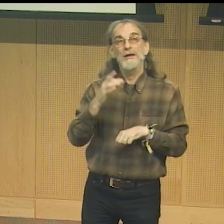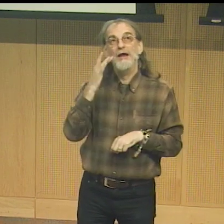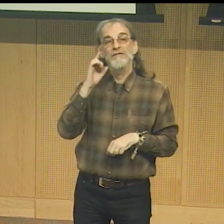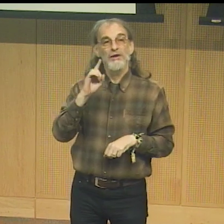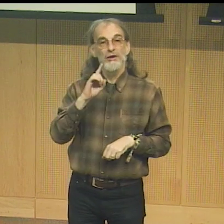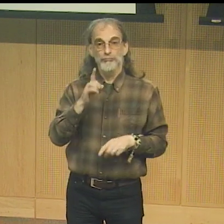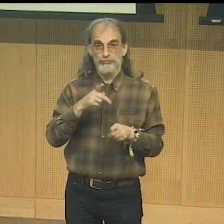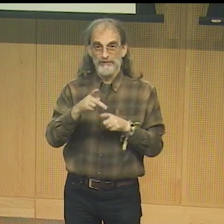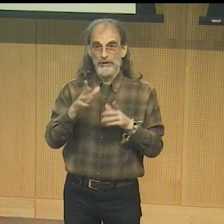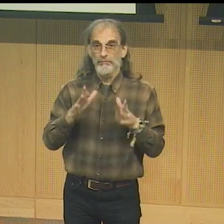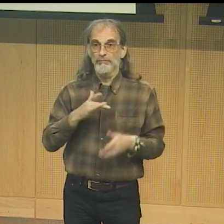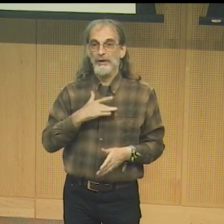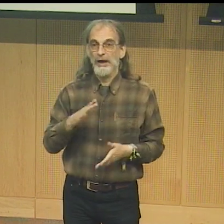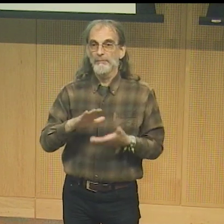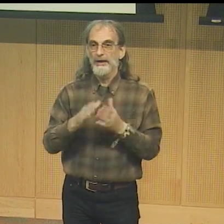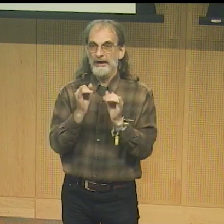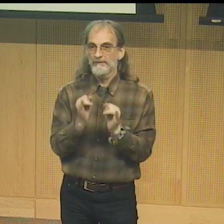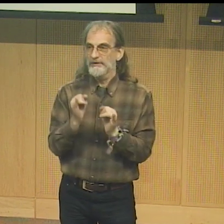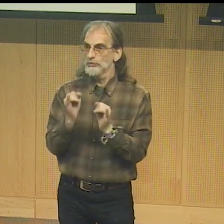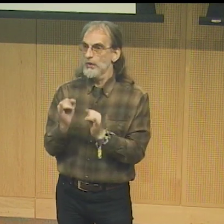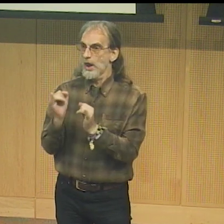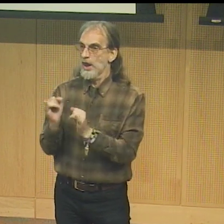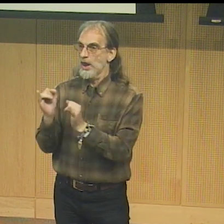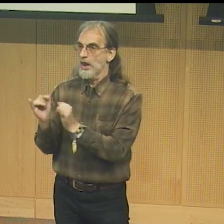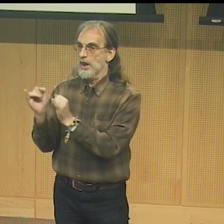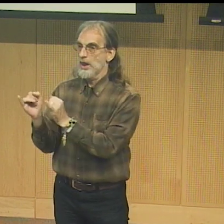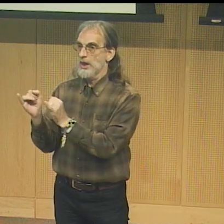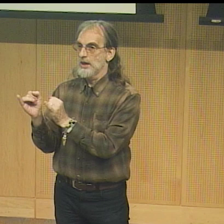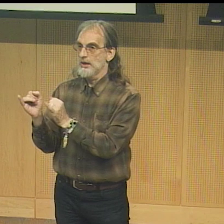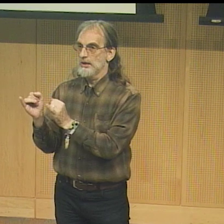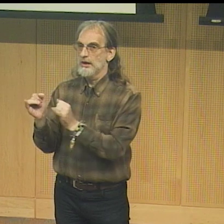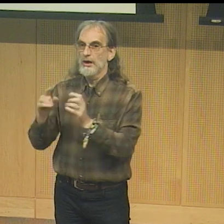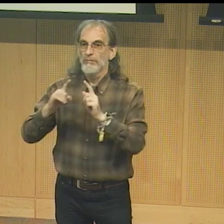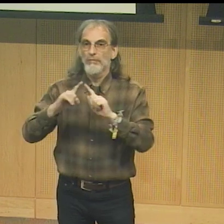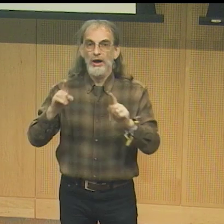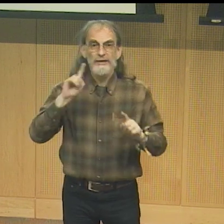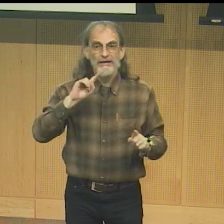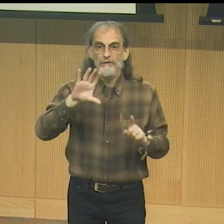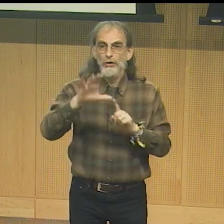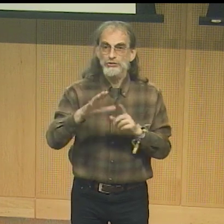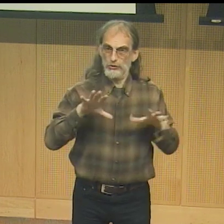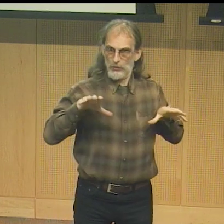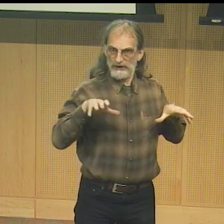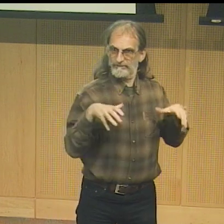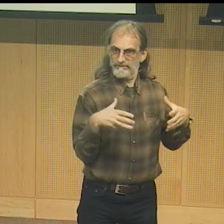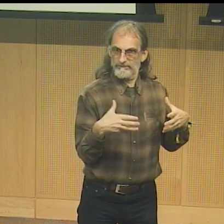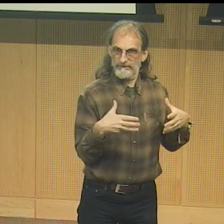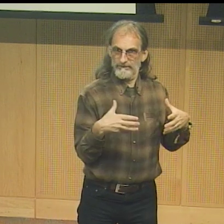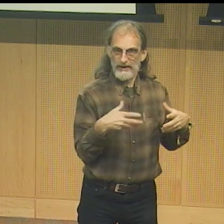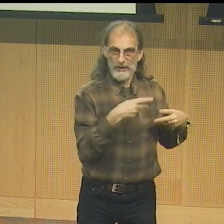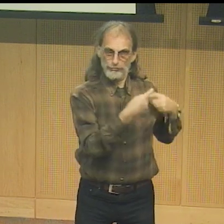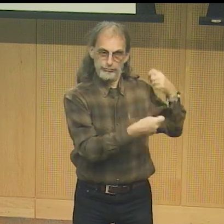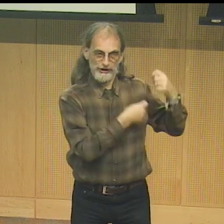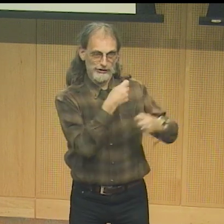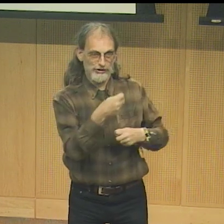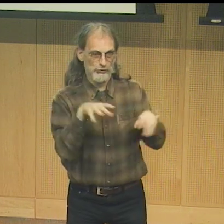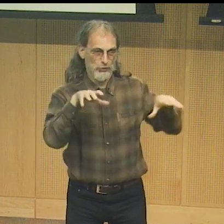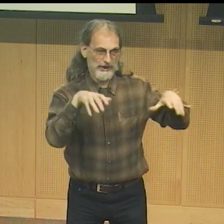In England, we have Deaf professionals who are individuals as Deaf professionals,